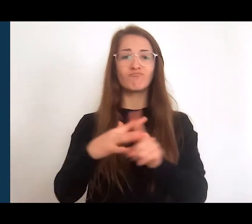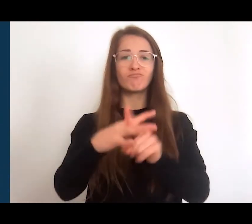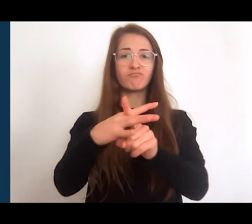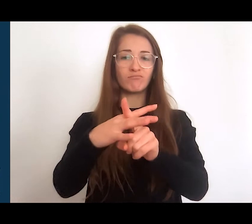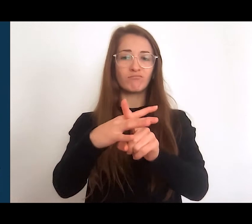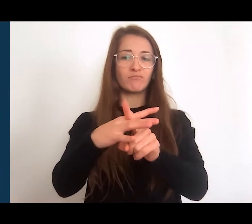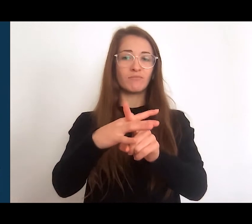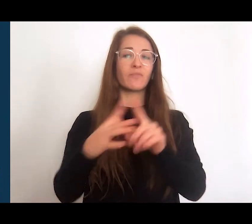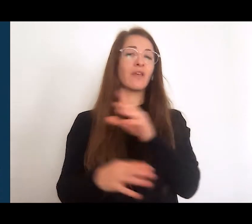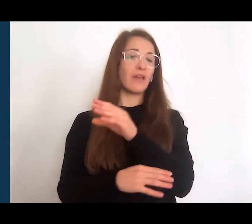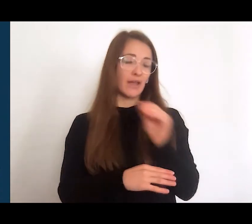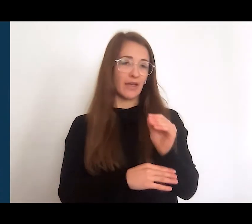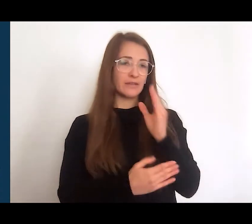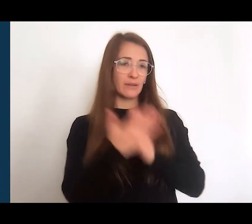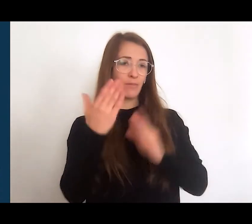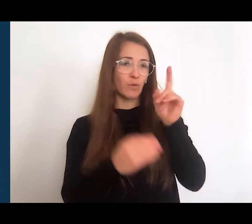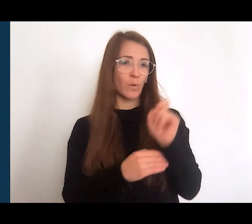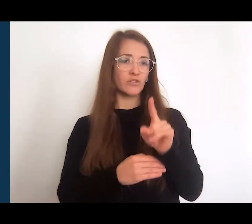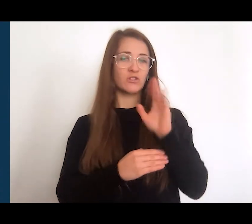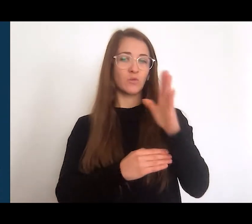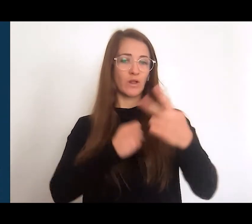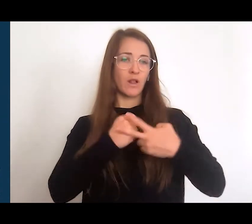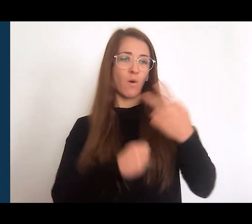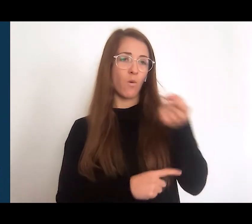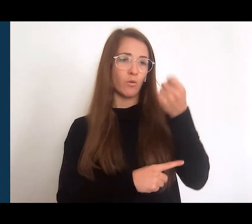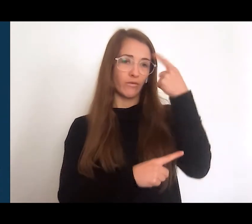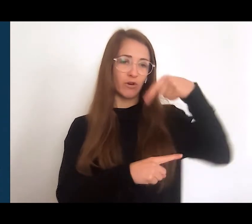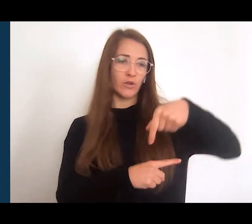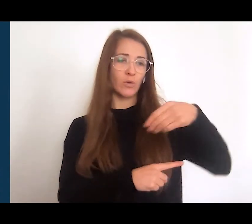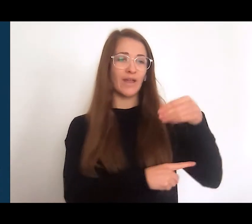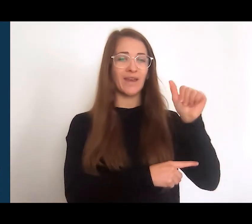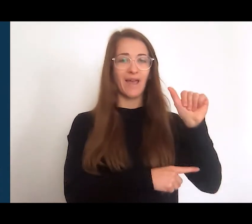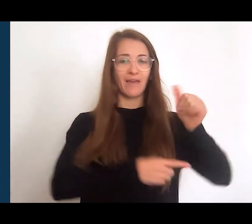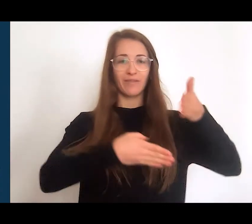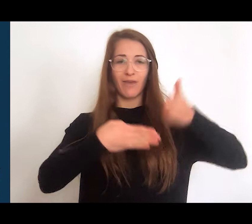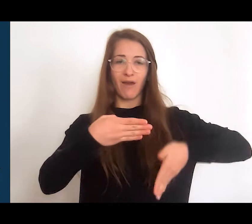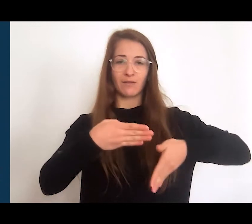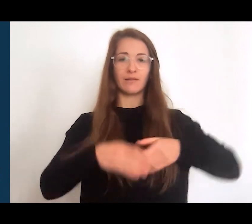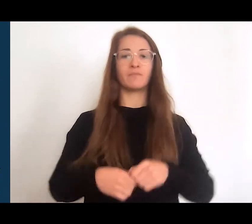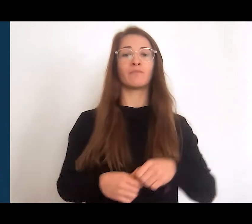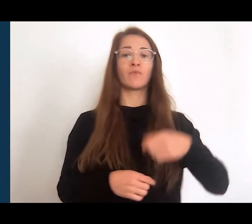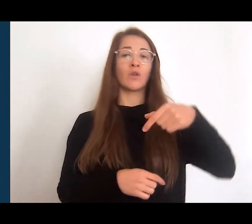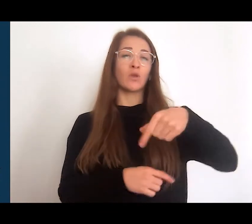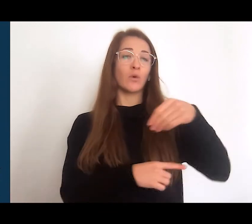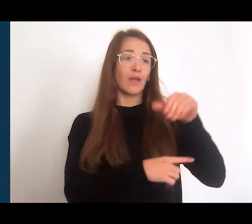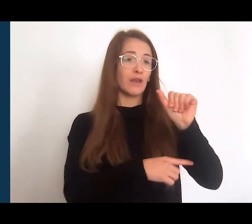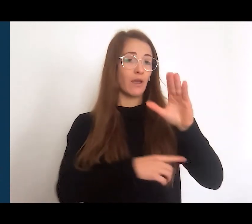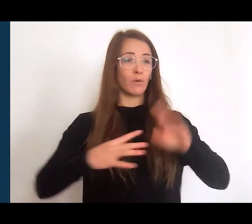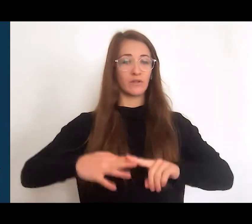QUESTIONS CLOSE TO REAL TIME AND THEN SOME OF THE QUESTIONS WE'LL SAVE FOR THE Q&A SESSION AT THE END.